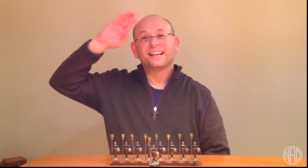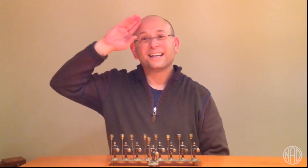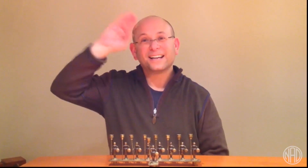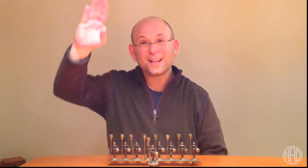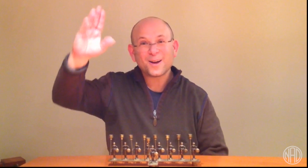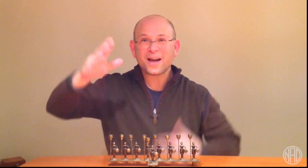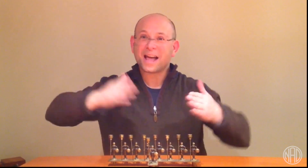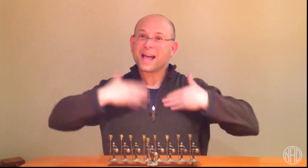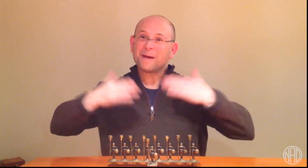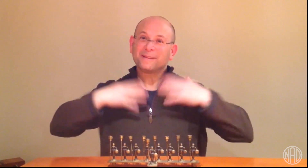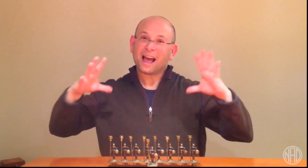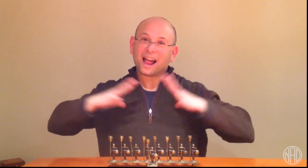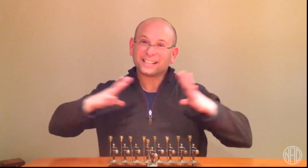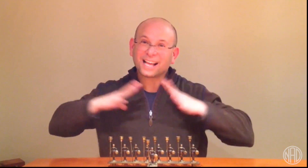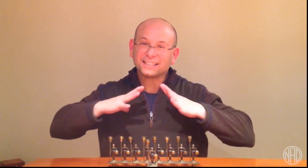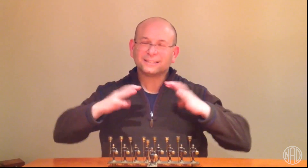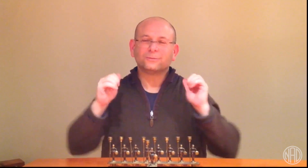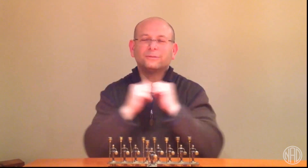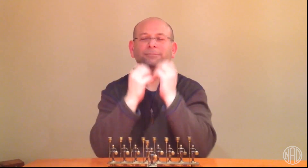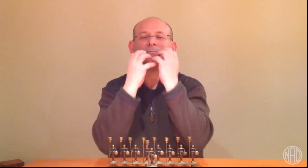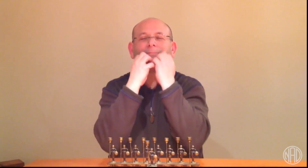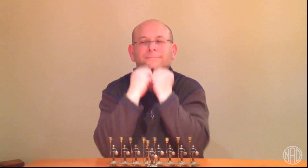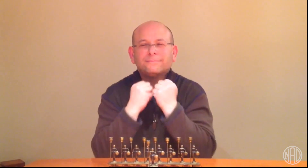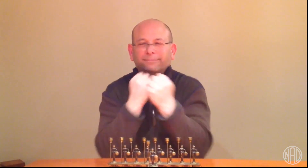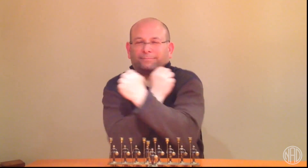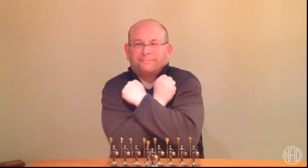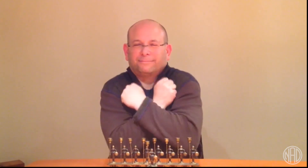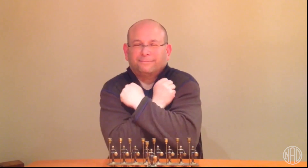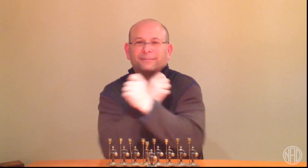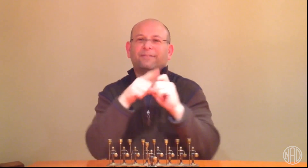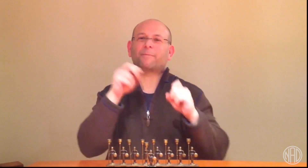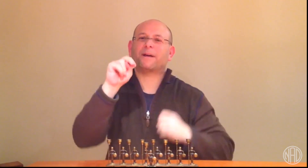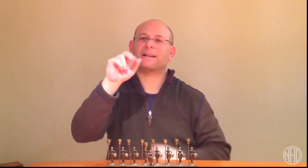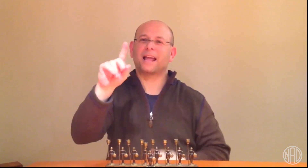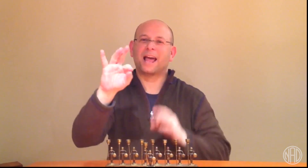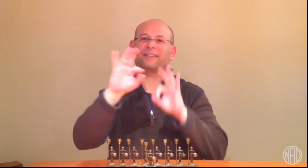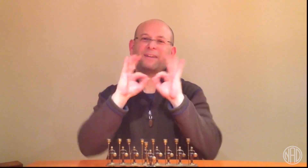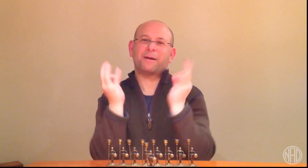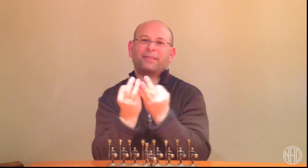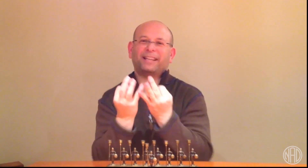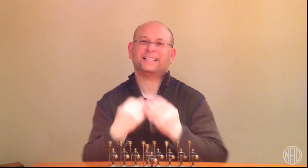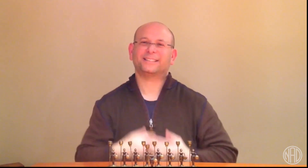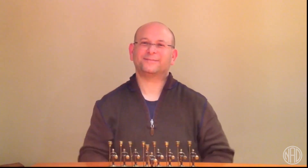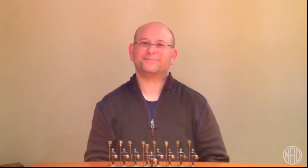Hello and happy holidays with love from the NAD family.